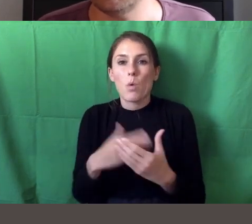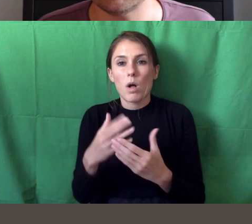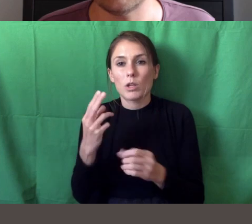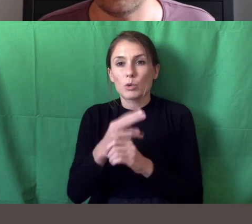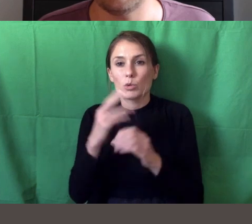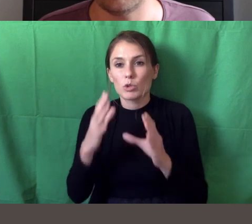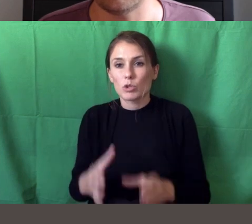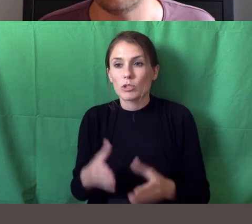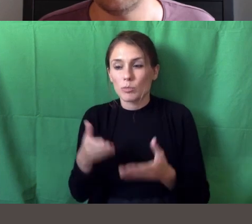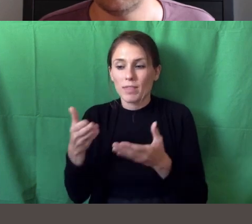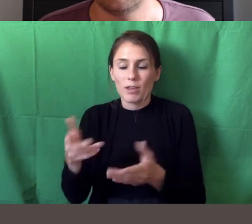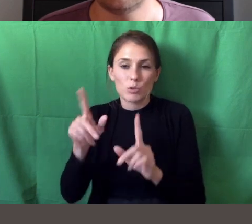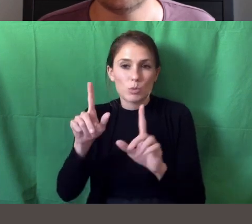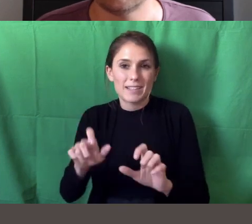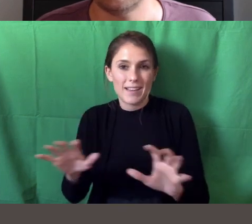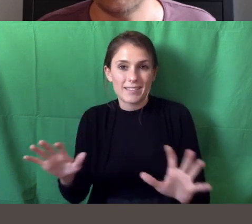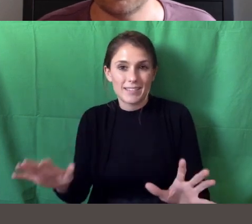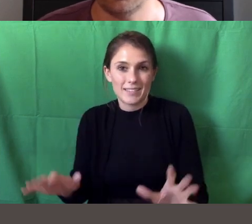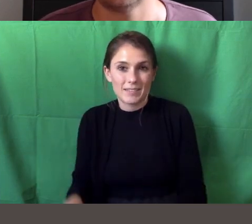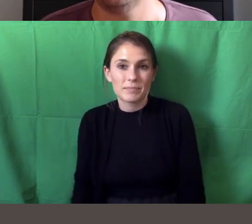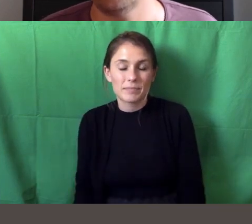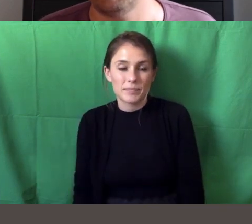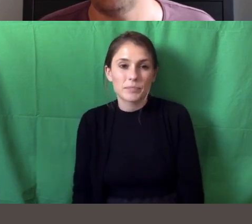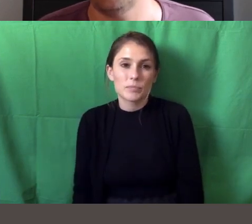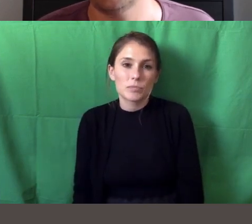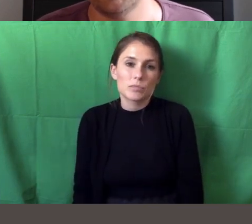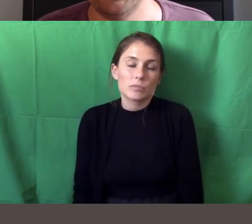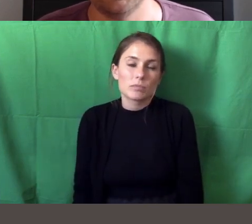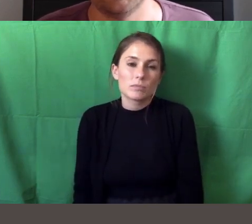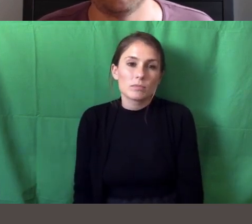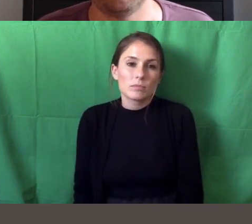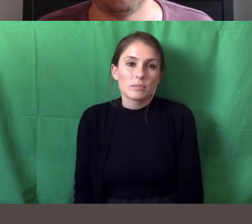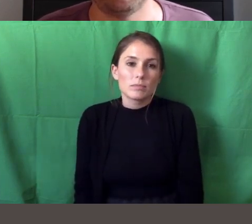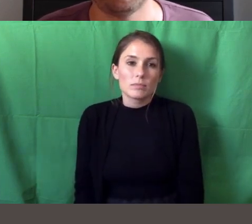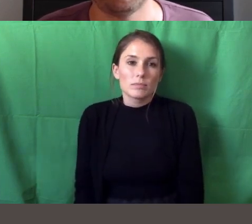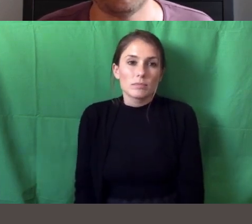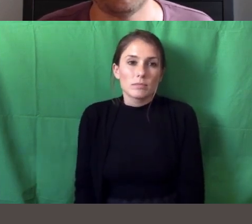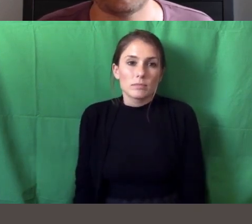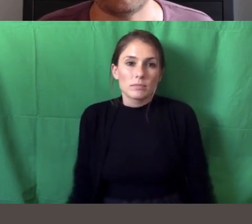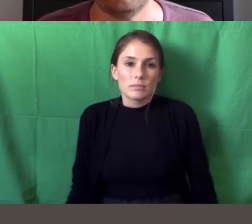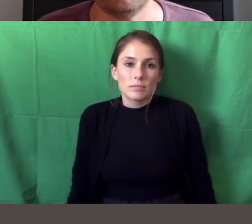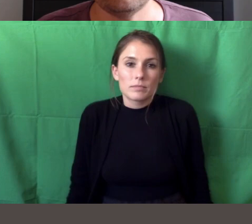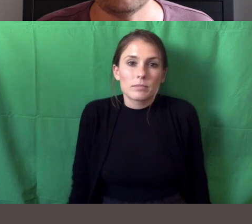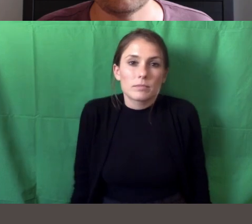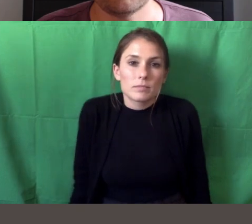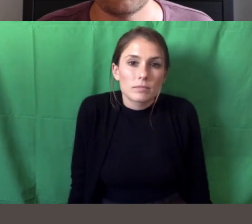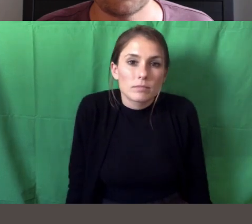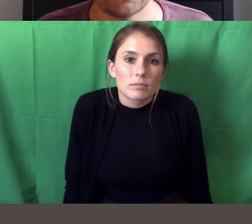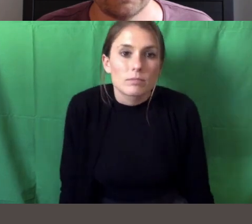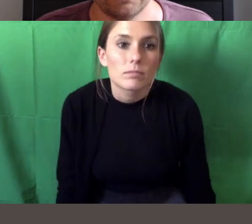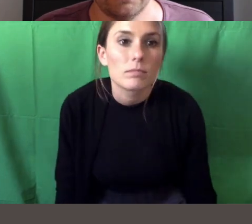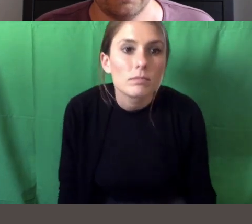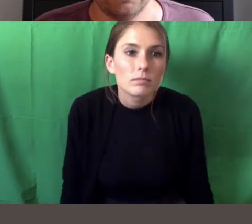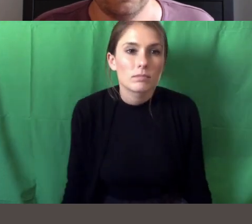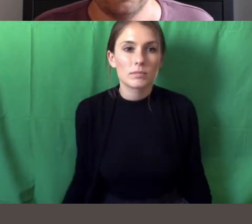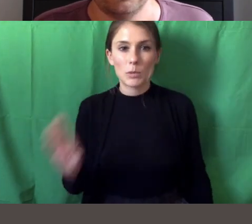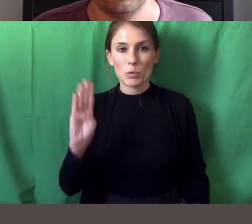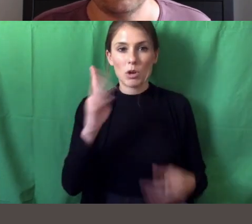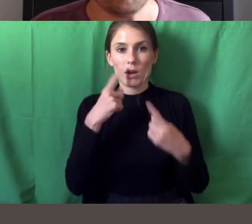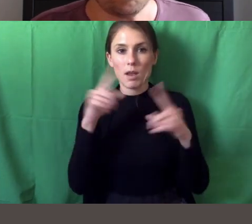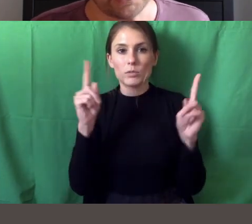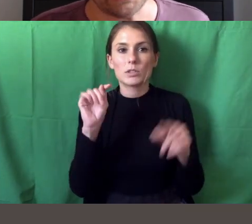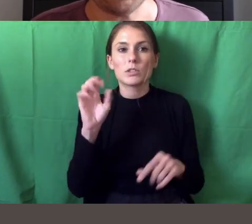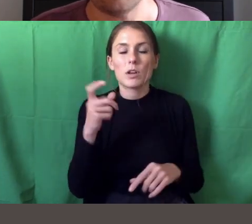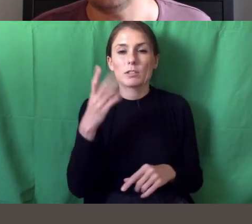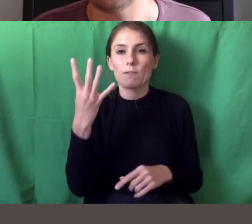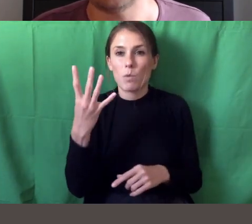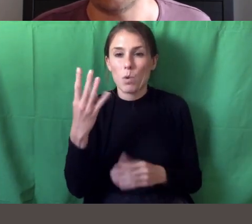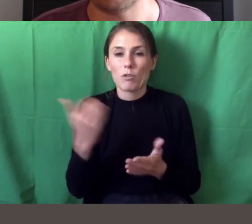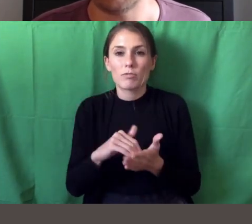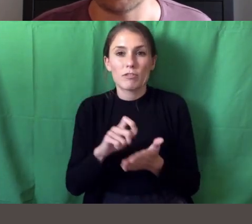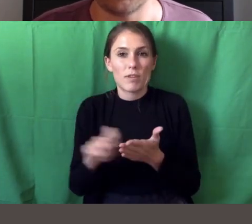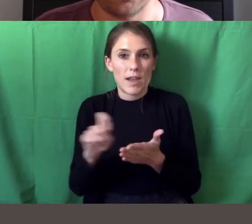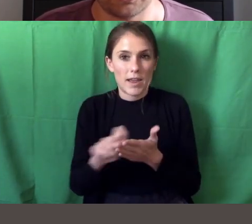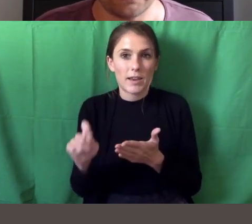can happen. And we wanted all users out there to test tox4 before the release.